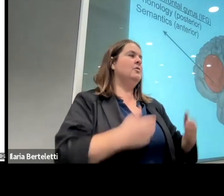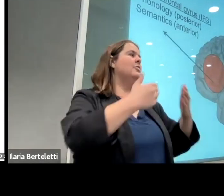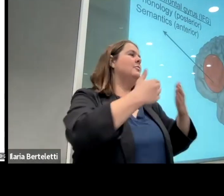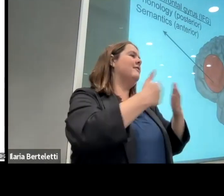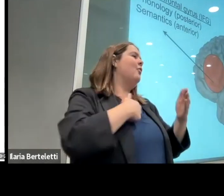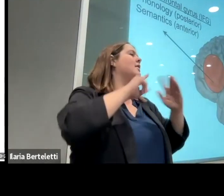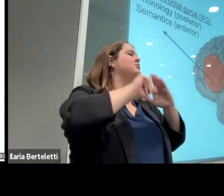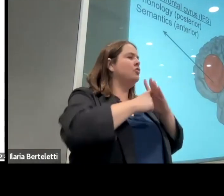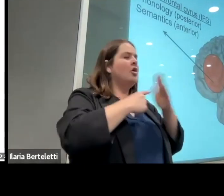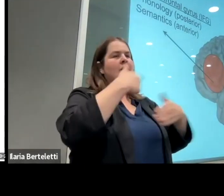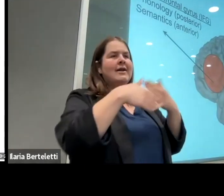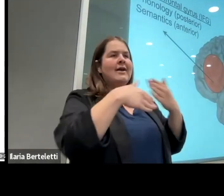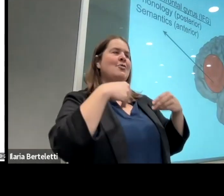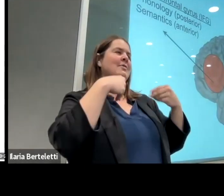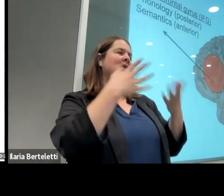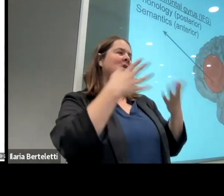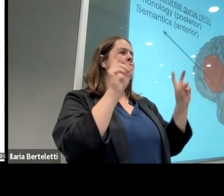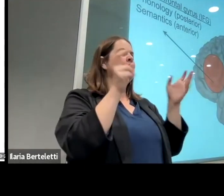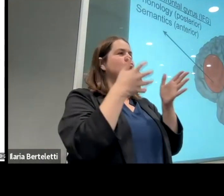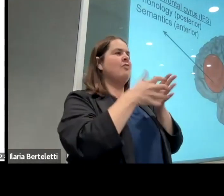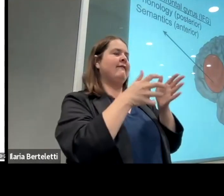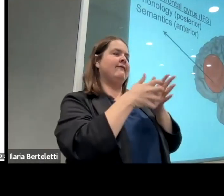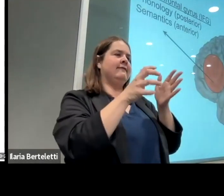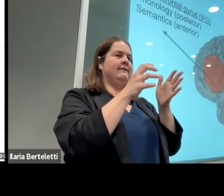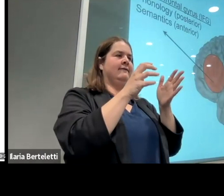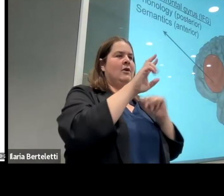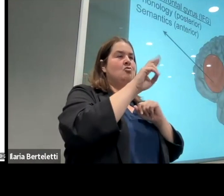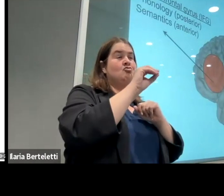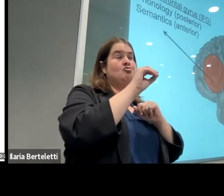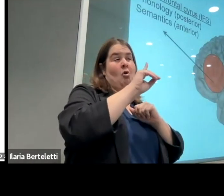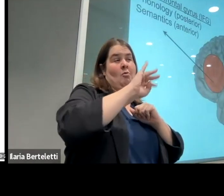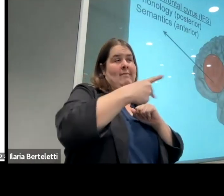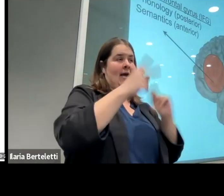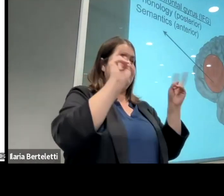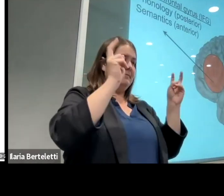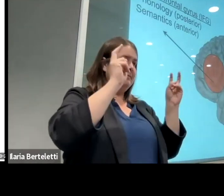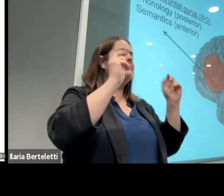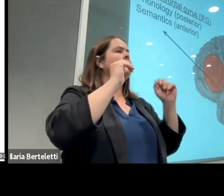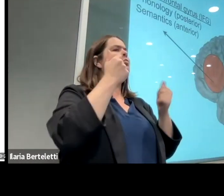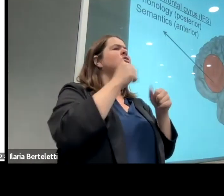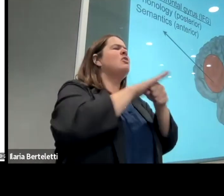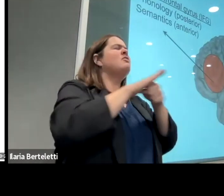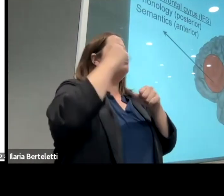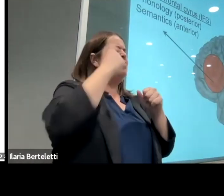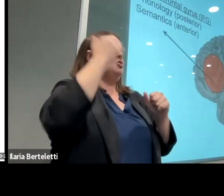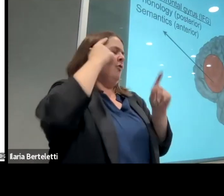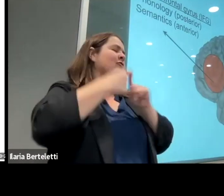So we started the back of rain, that yellow circle. Um, that's the the.